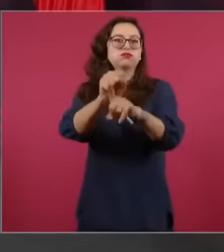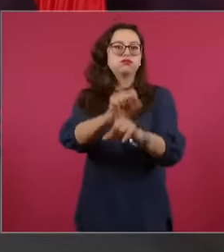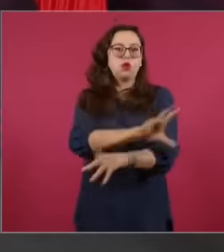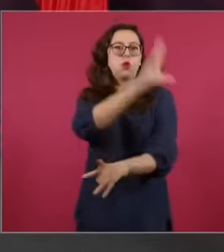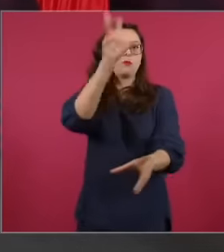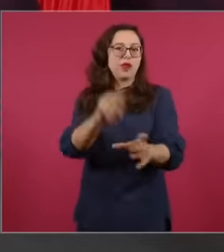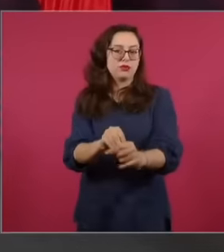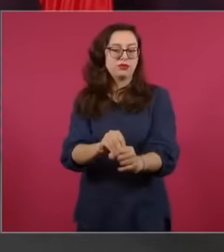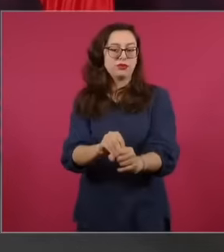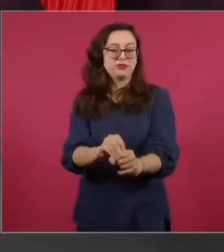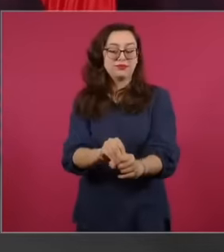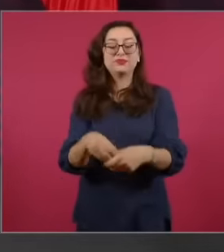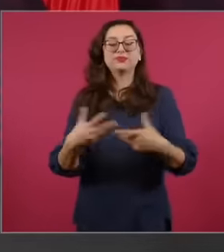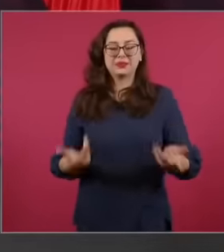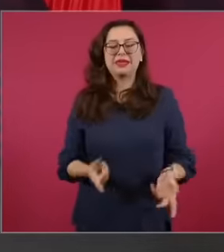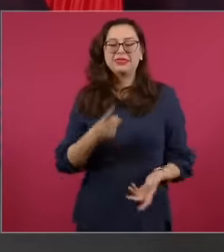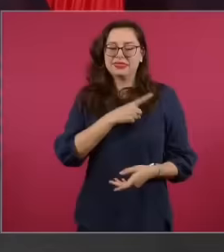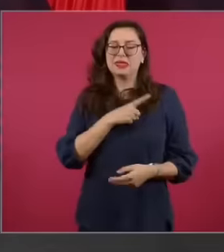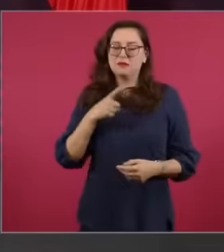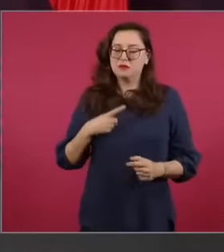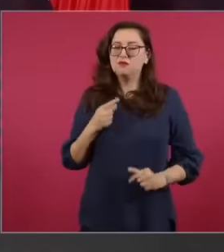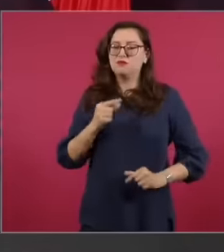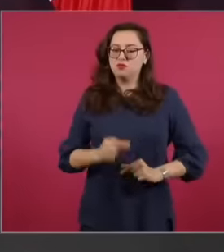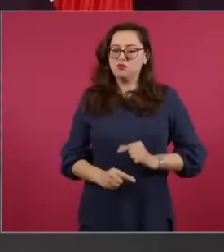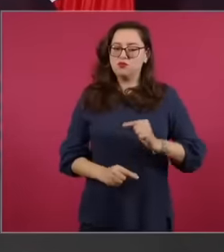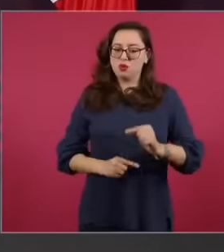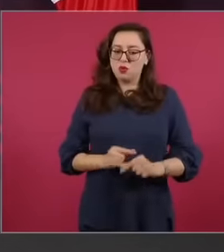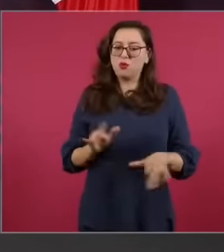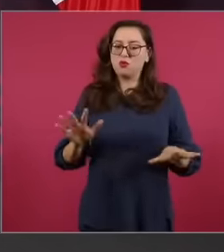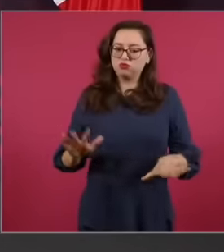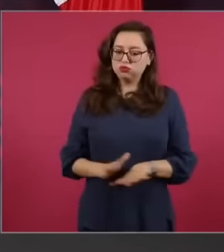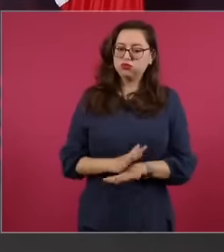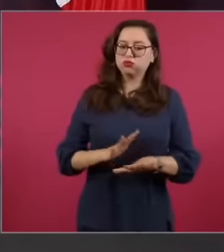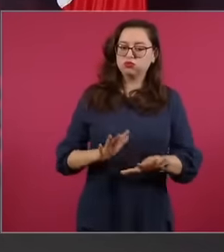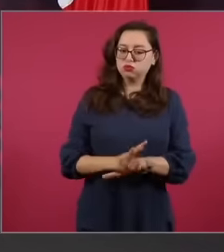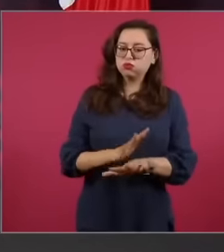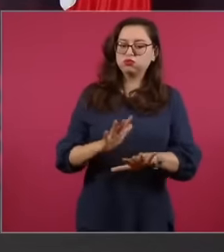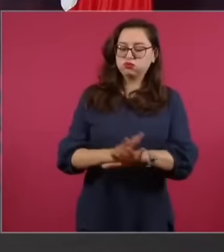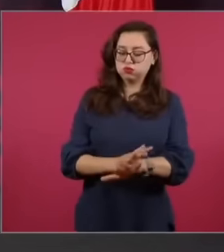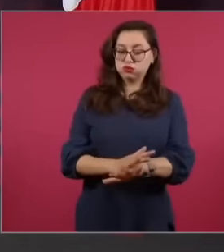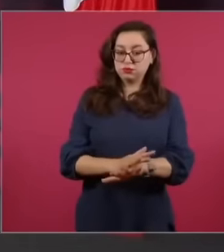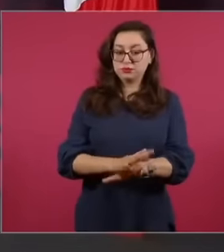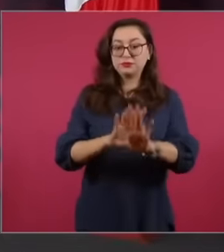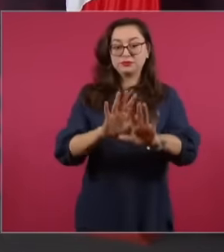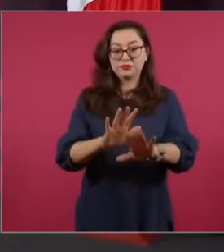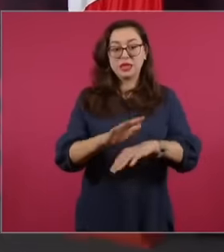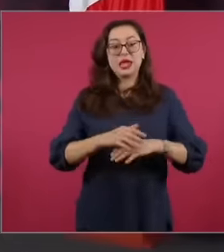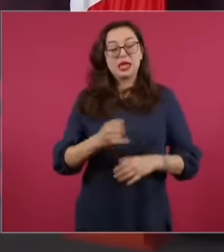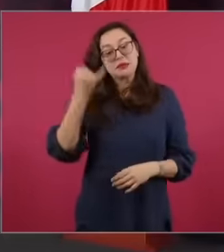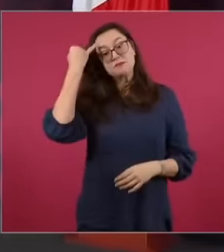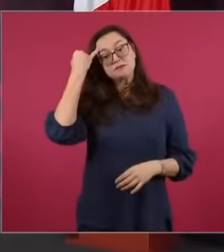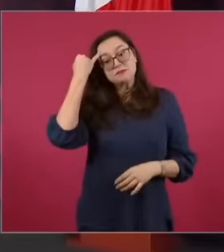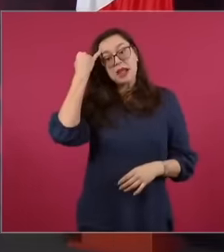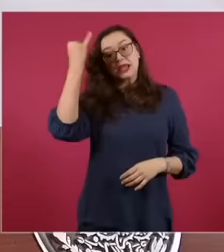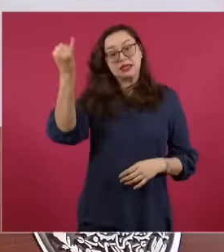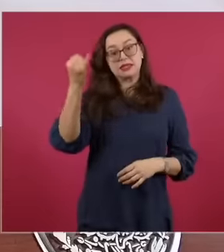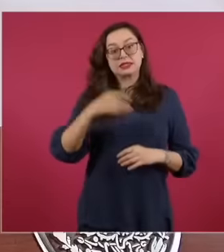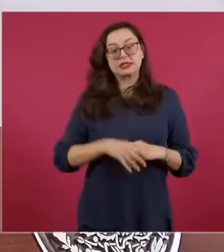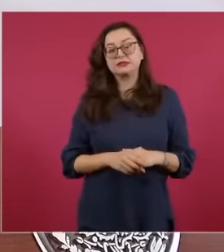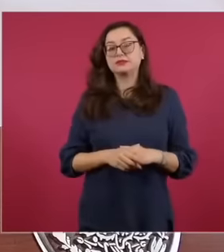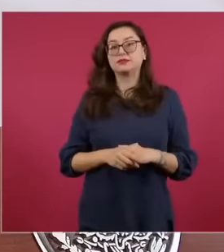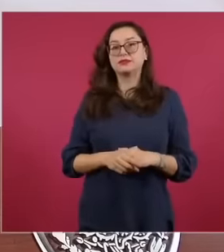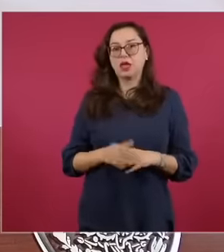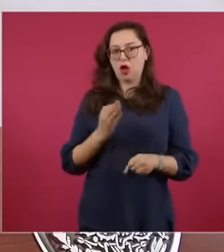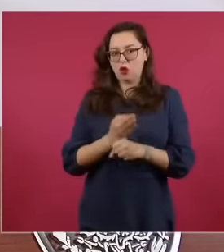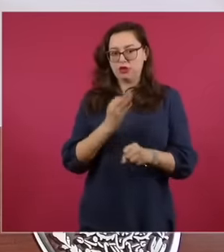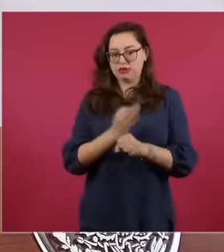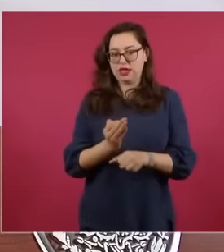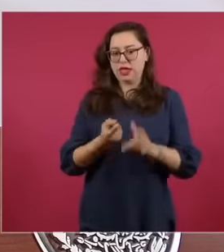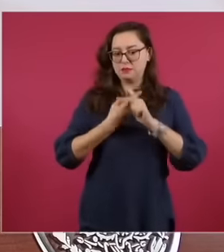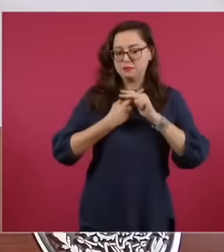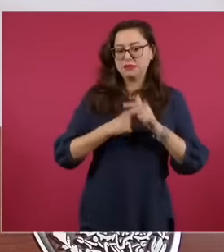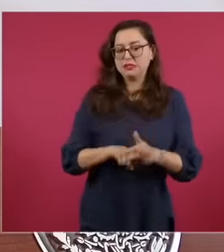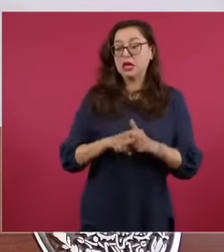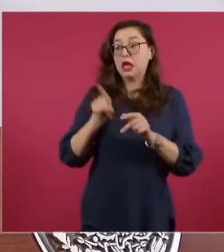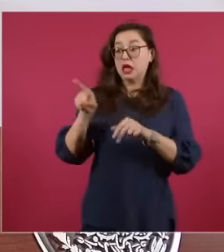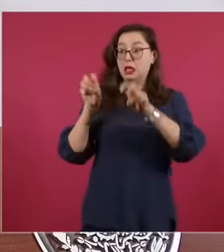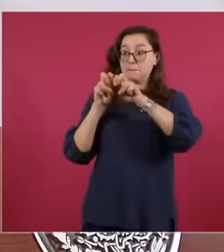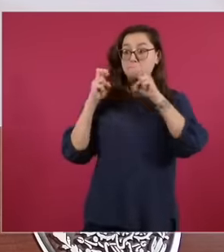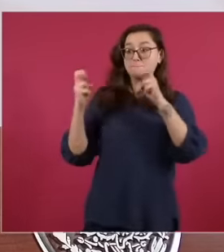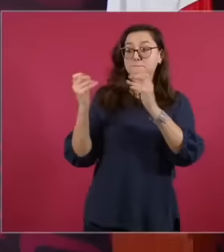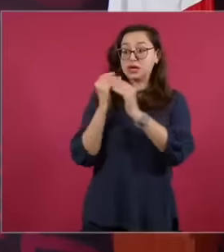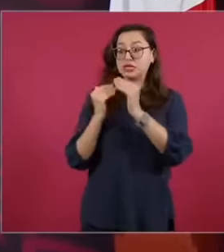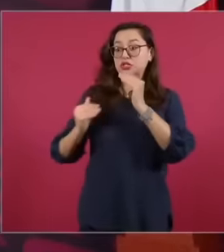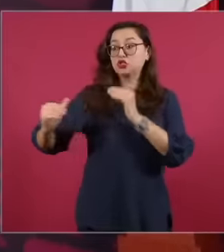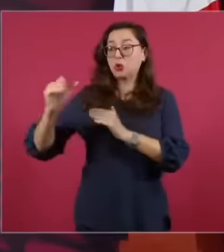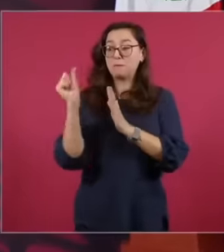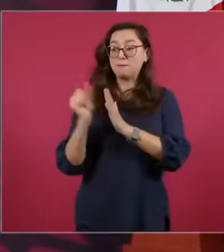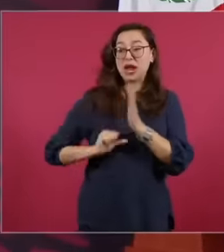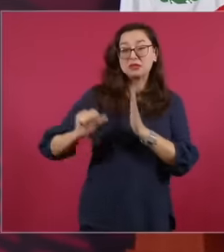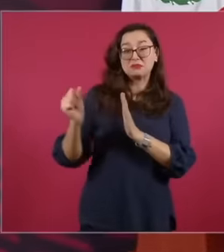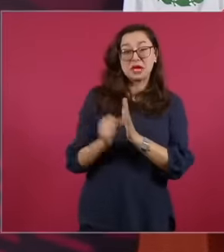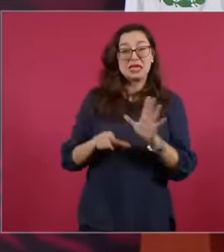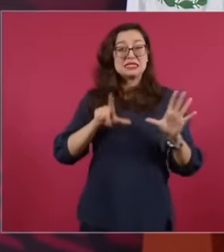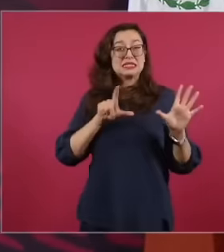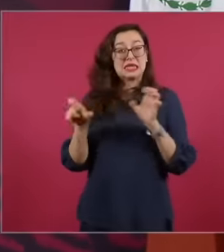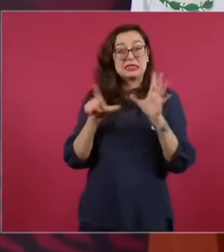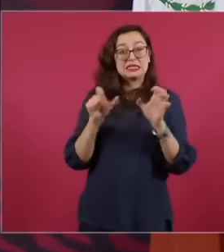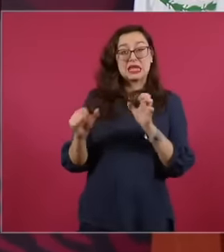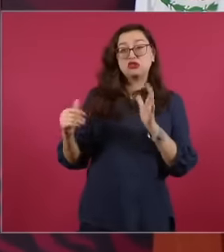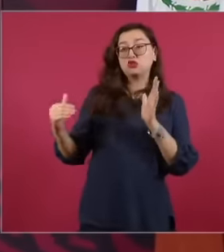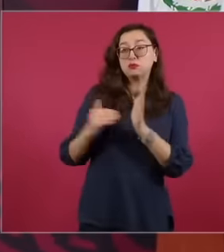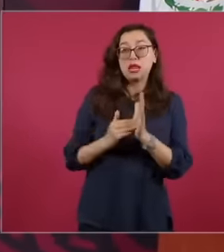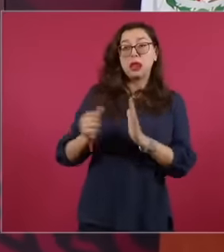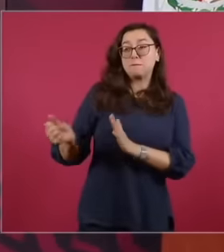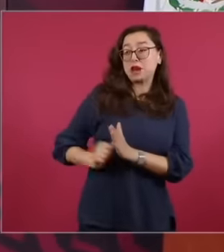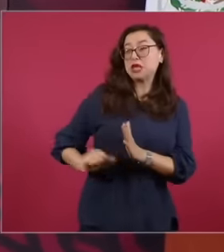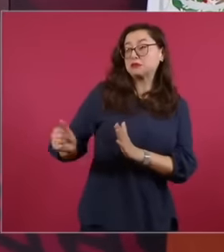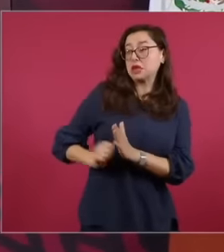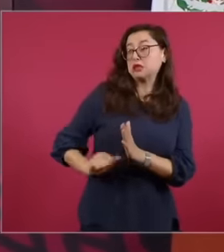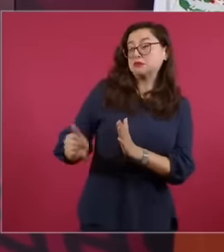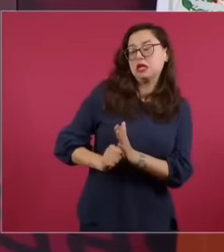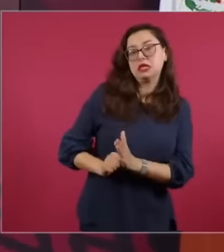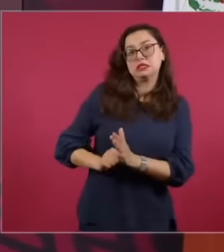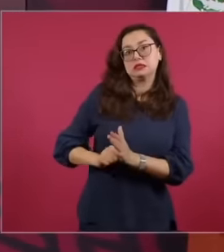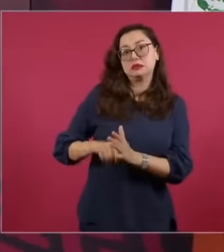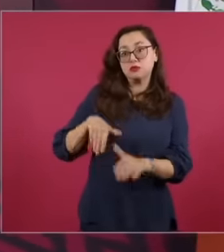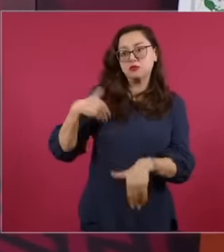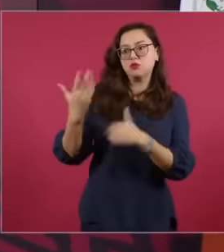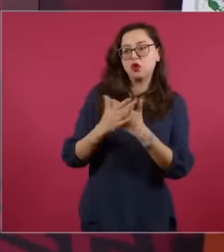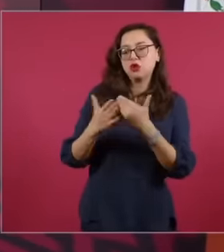that there are no longer ministers who earn 700,000 pesos a month